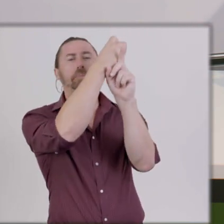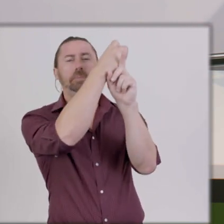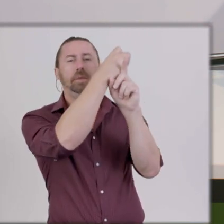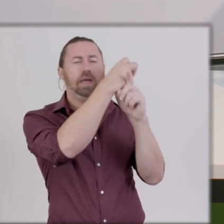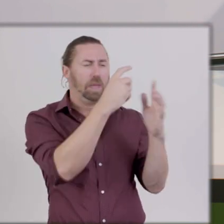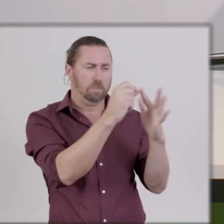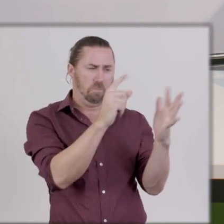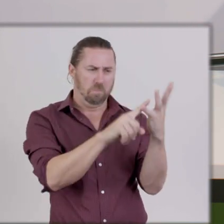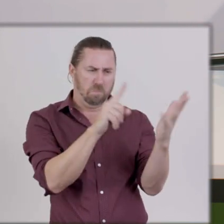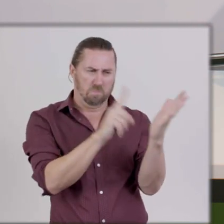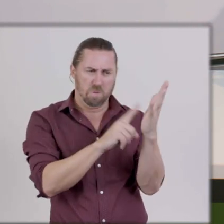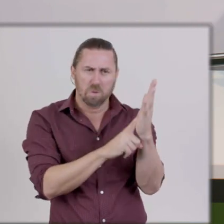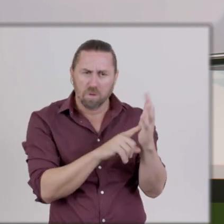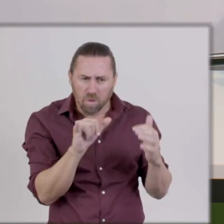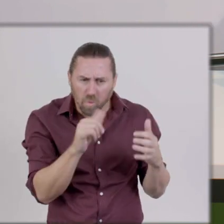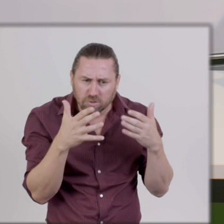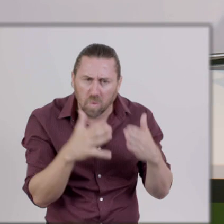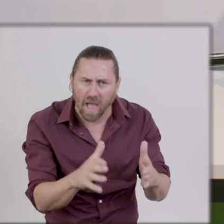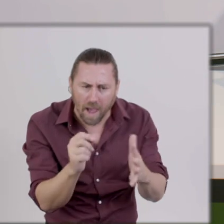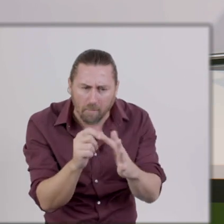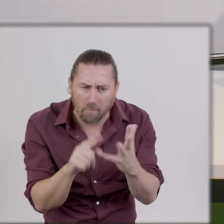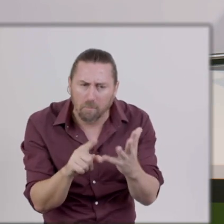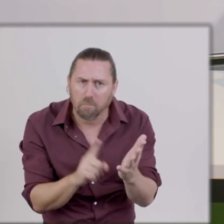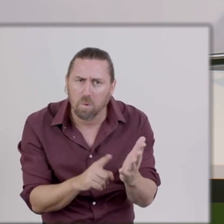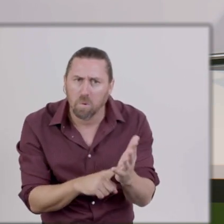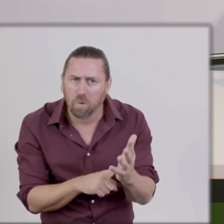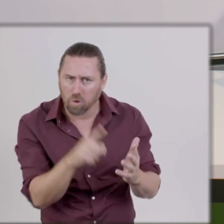Which way is Possum going to have to pull Ted, to get him out of the hole?